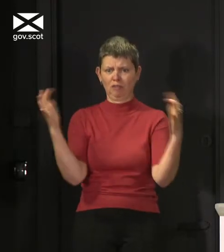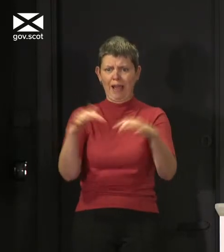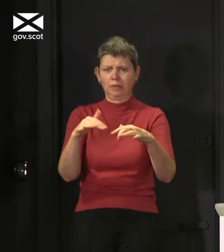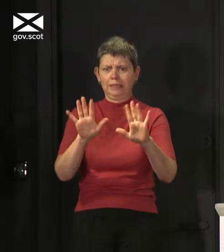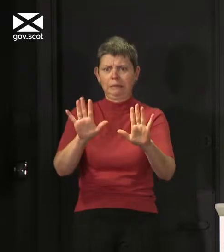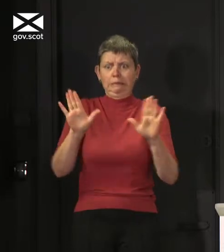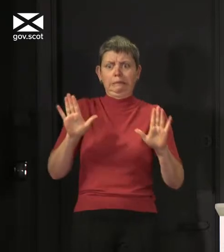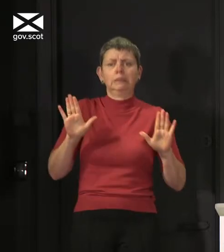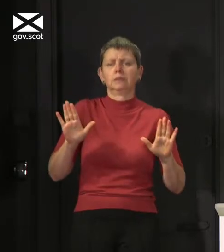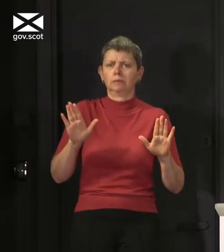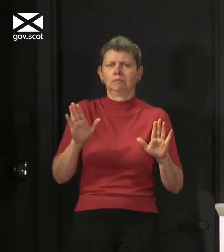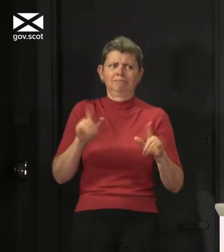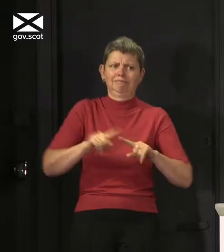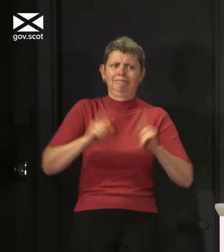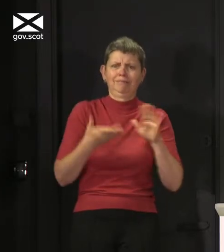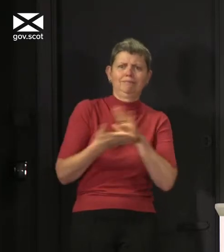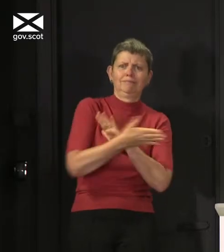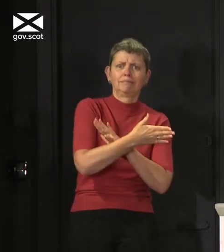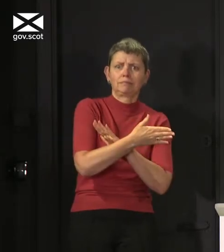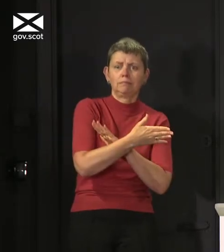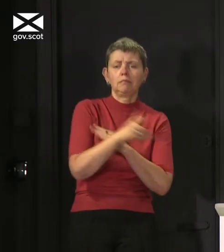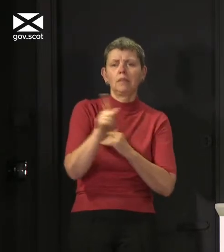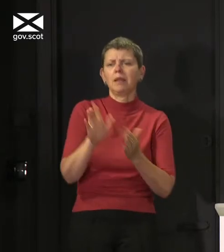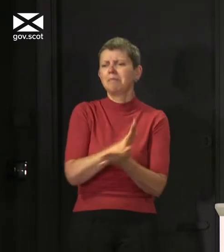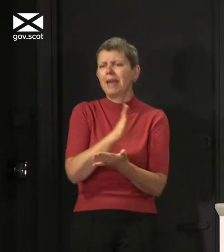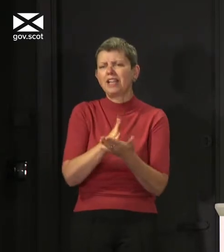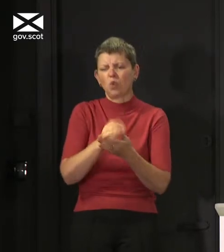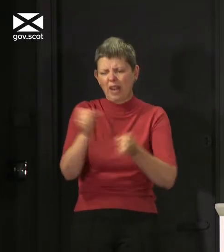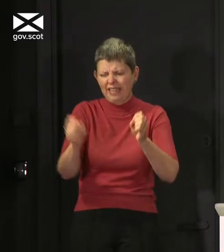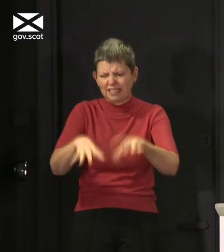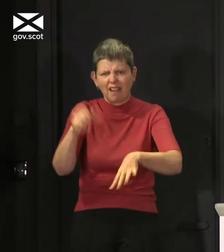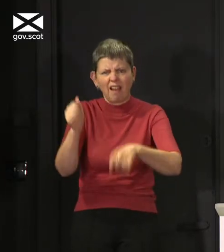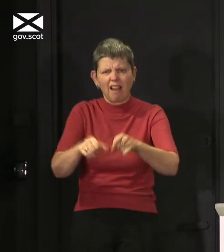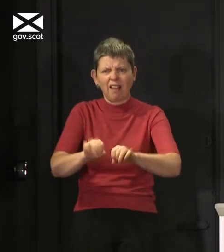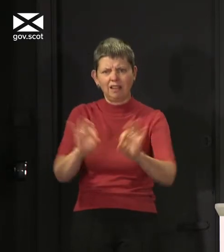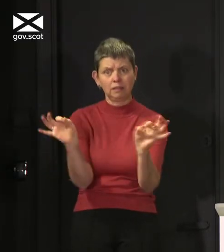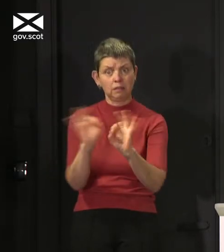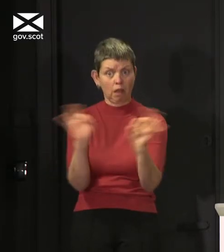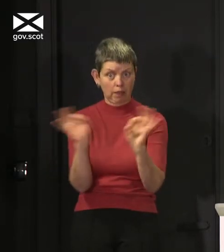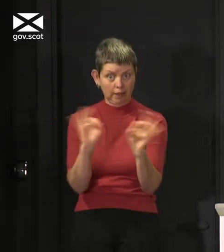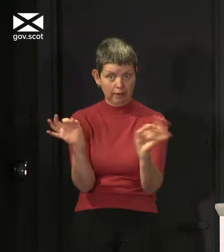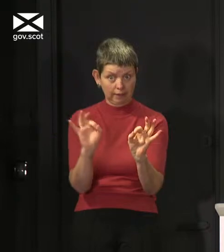somewhere else. And make sure you don't leave litter behind. Please be sensitive to people